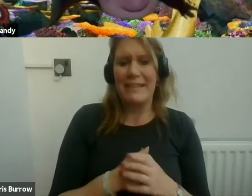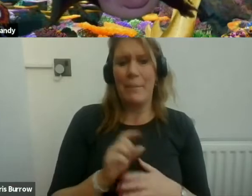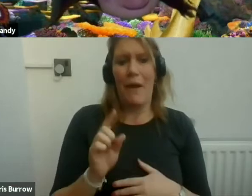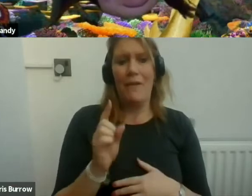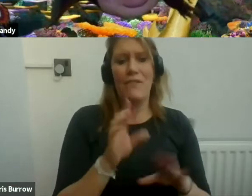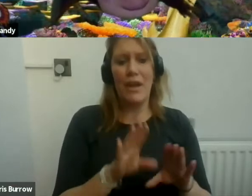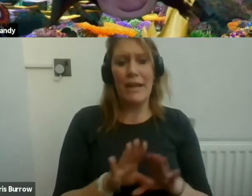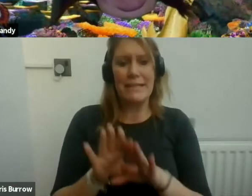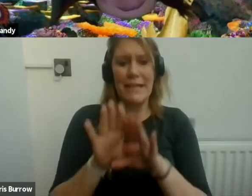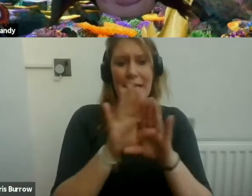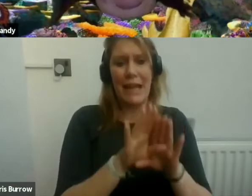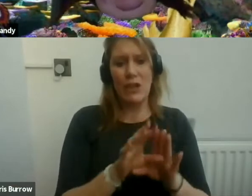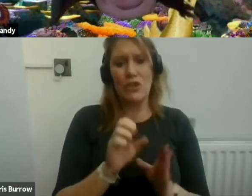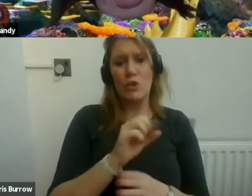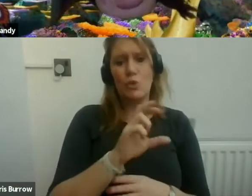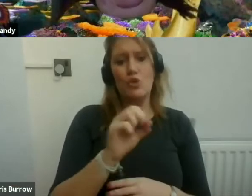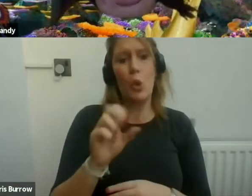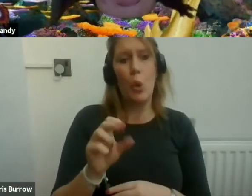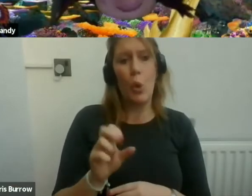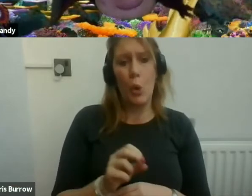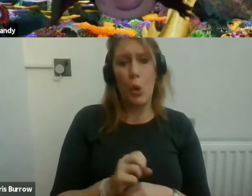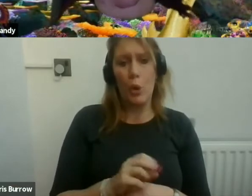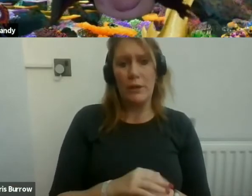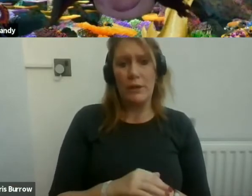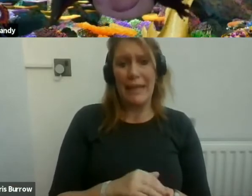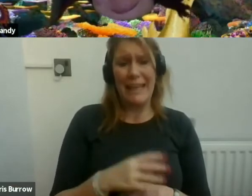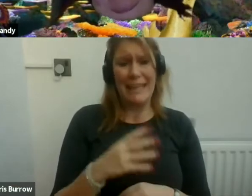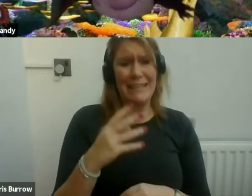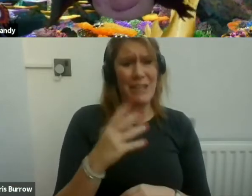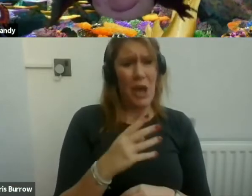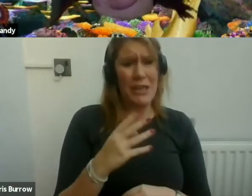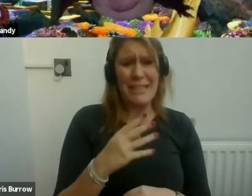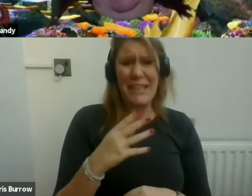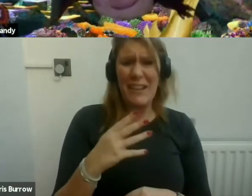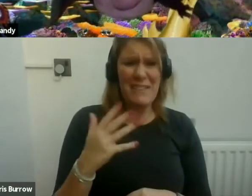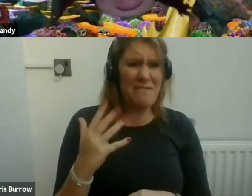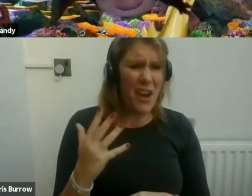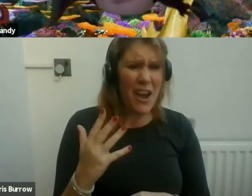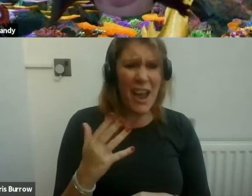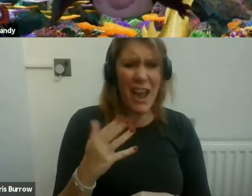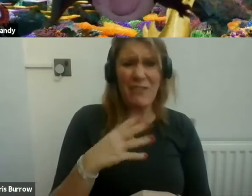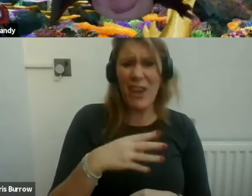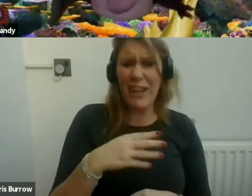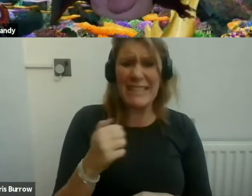in 95/96 and before that I was doing